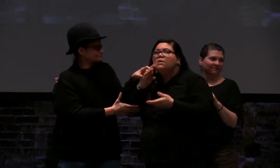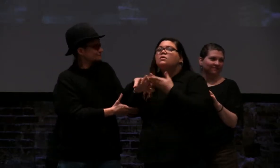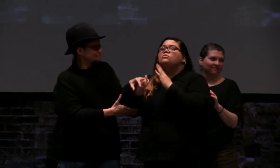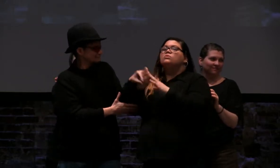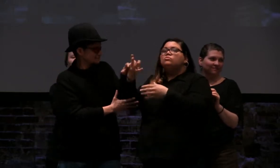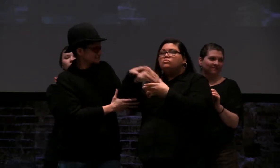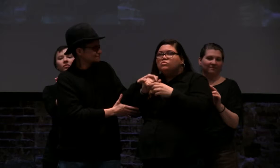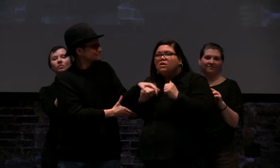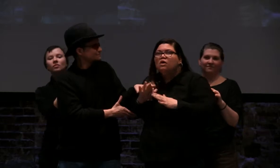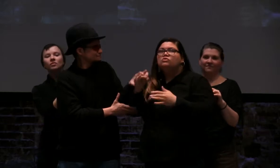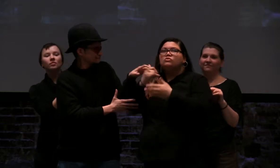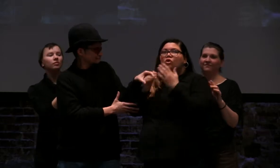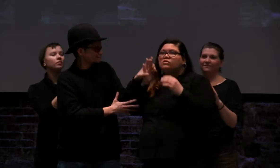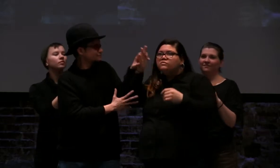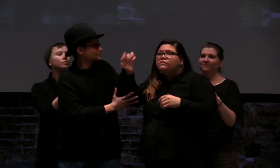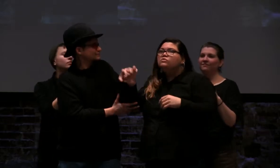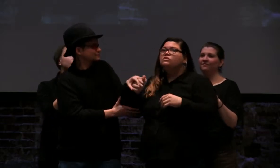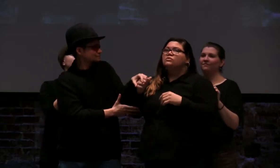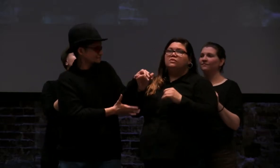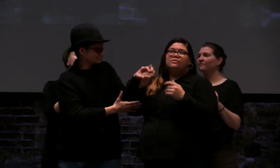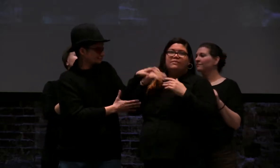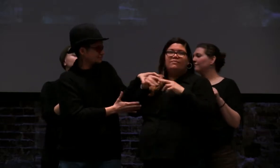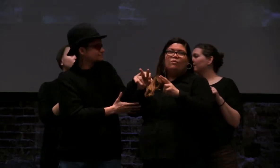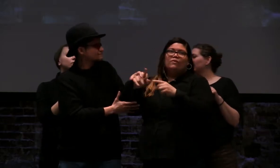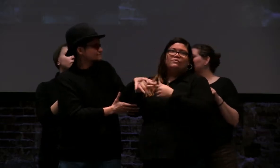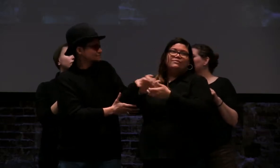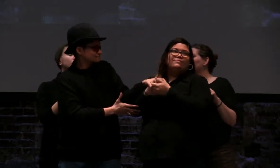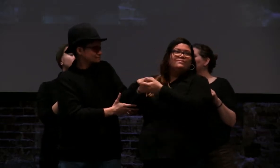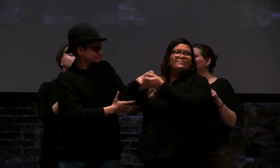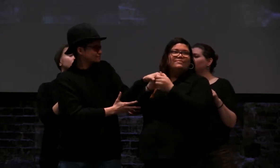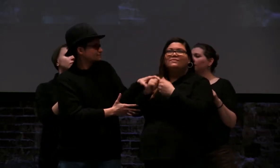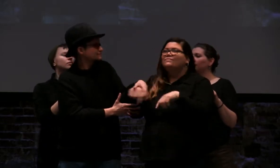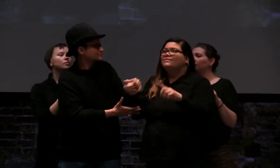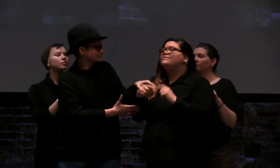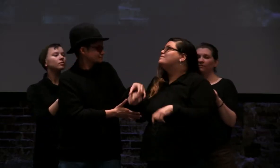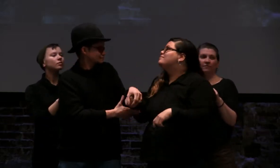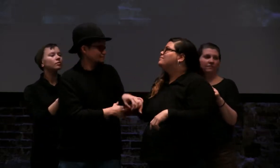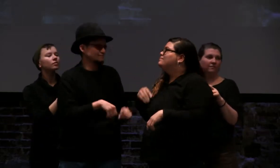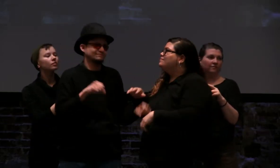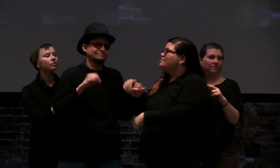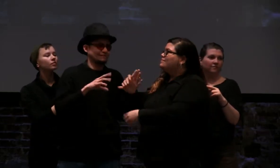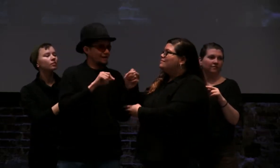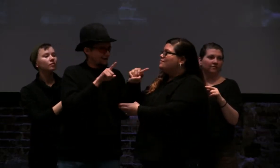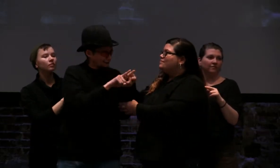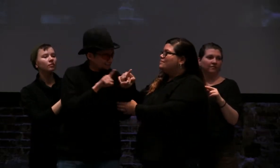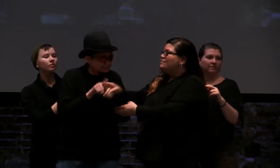and to remind you to include deaf-blind artists, actors in all areas in your work